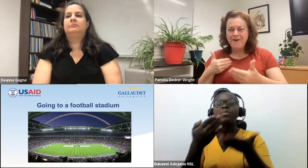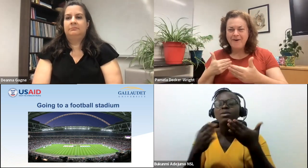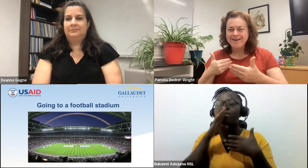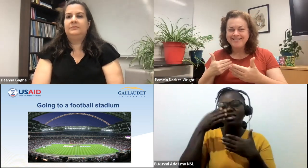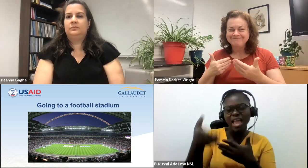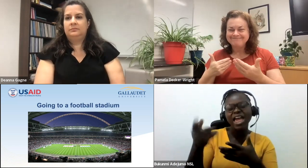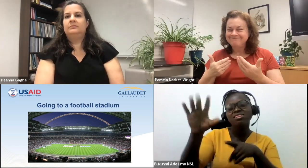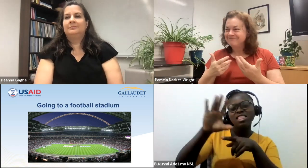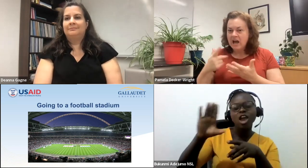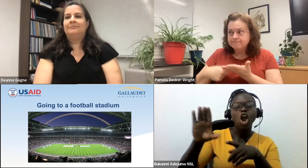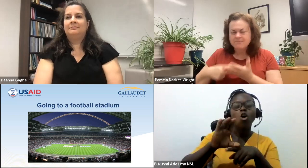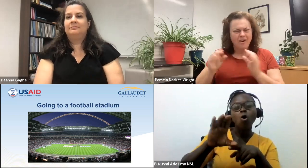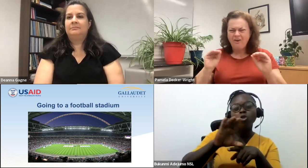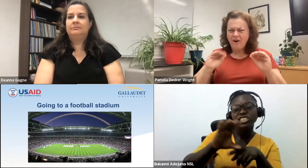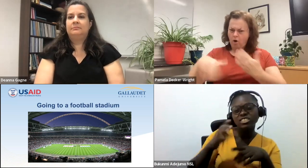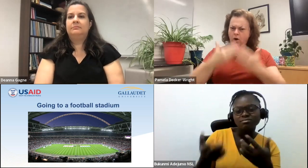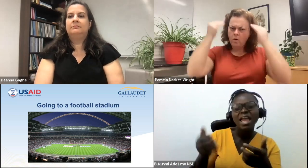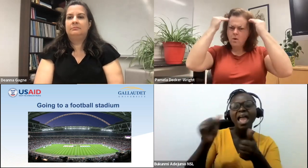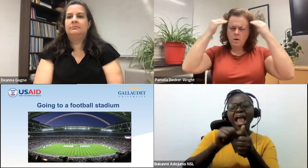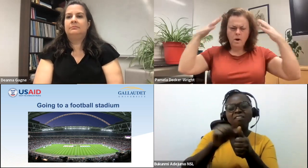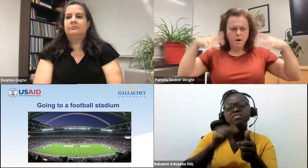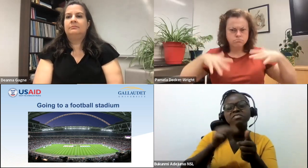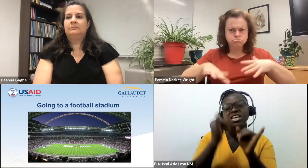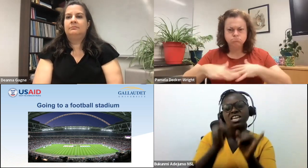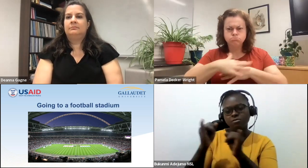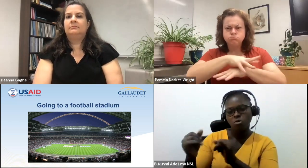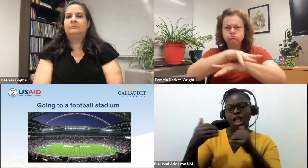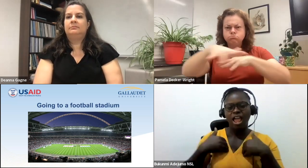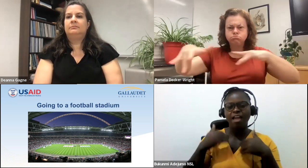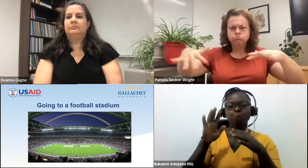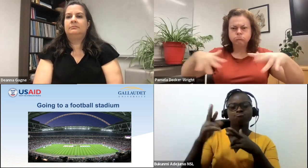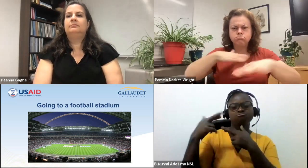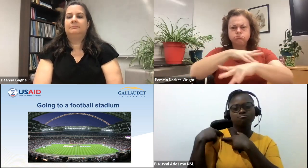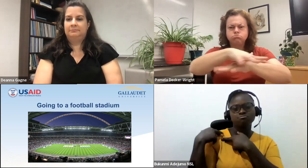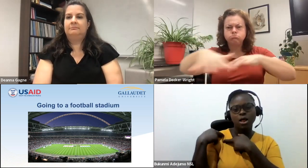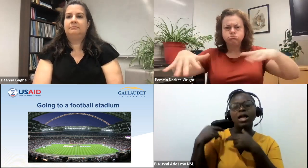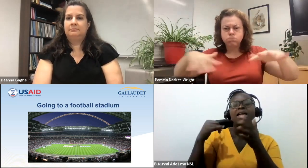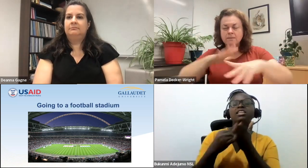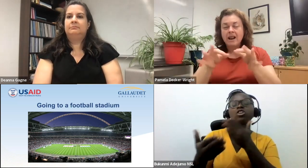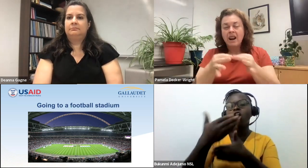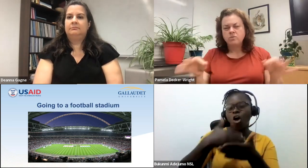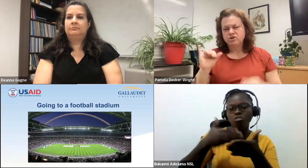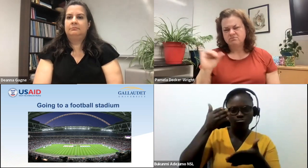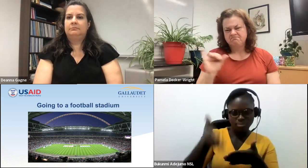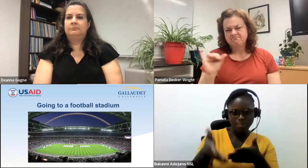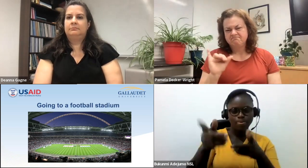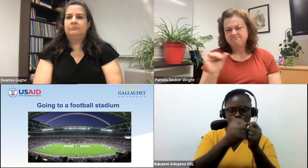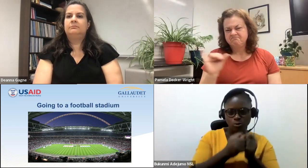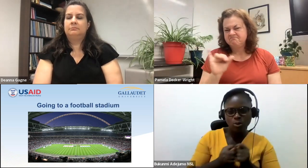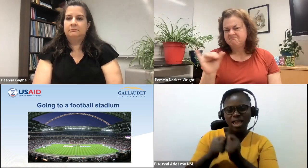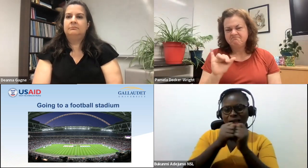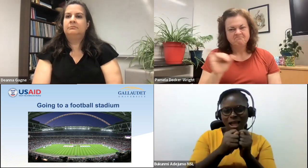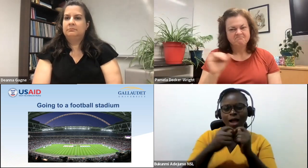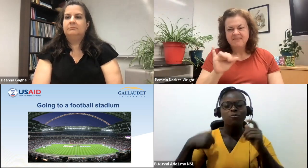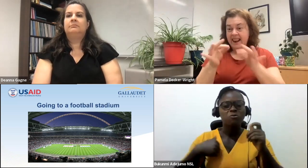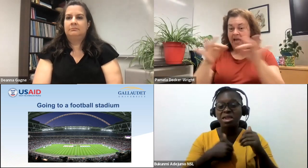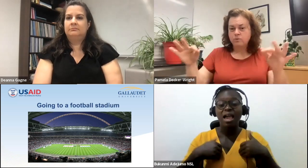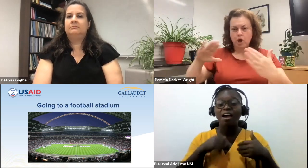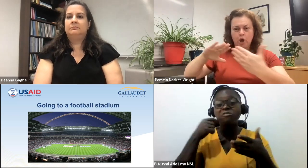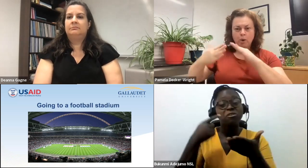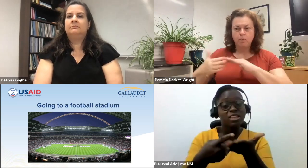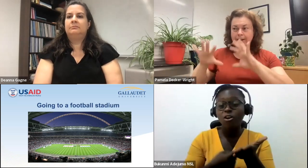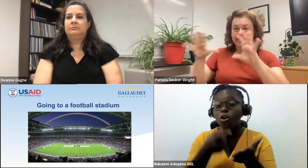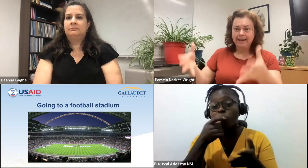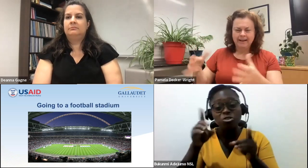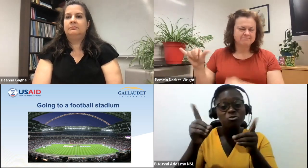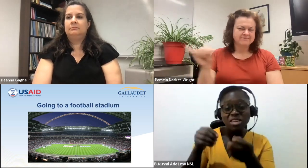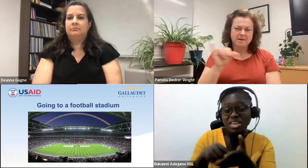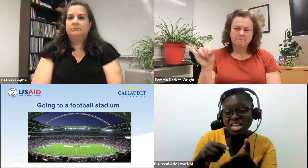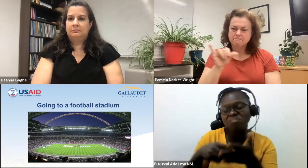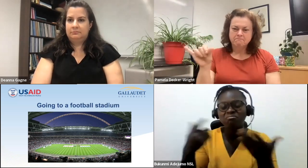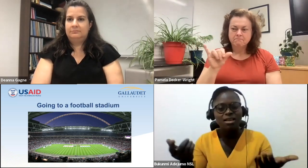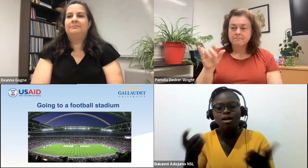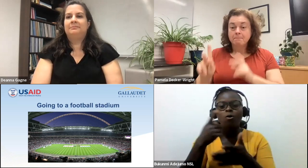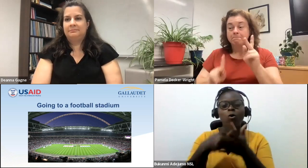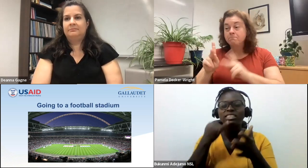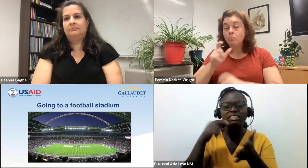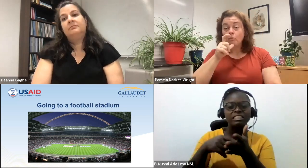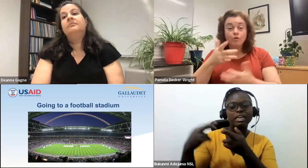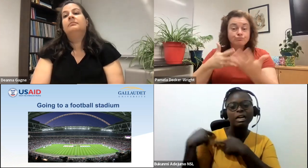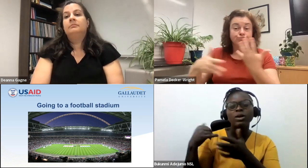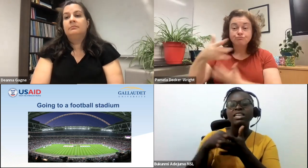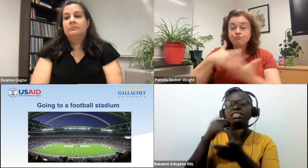and we Haven't discussed. Okay, who's taking this role? What's this role? It's just something that we know. And we all integrated together, and we work. And that's similar to what's happening with language. Language itself is a community.